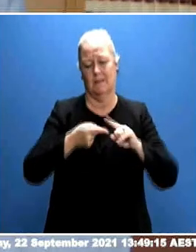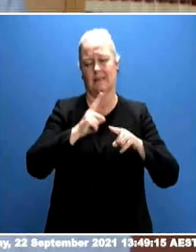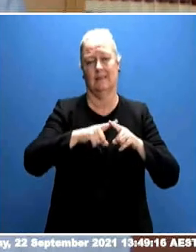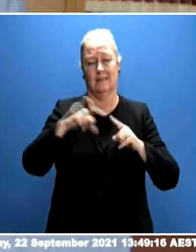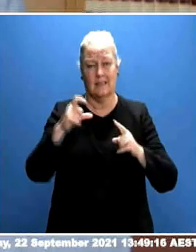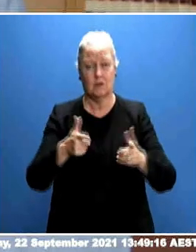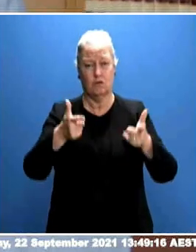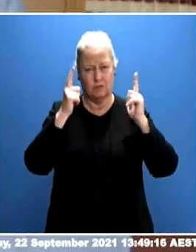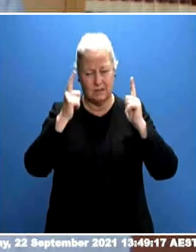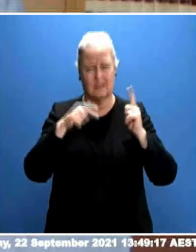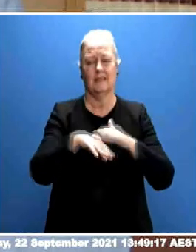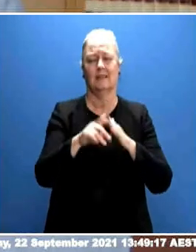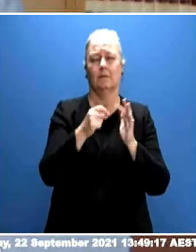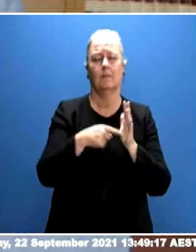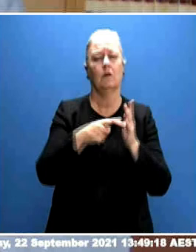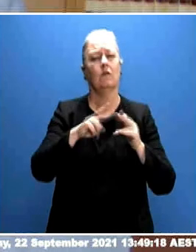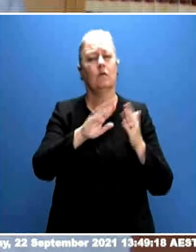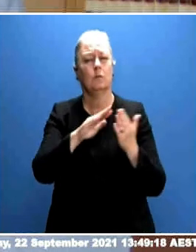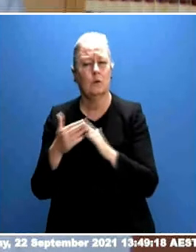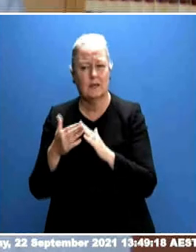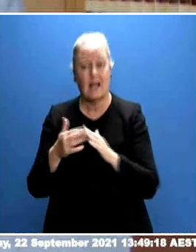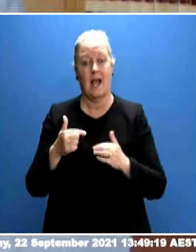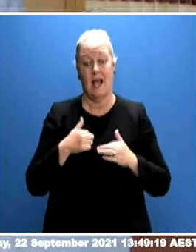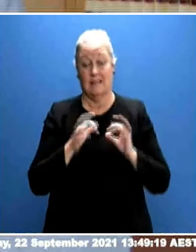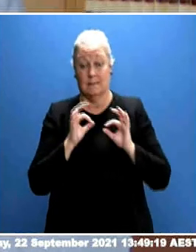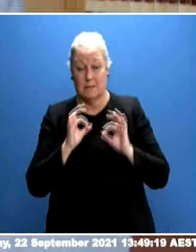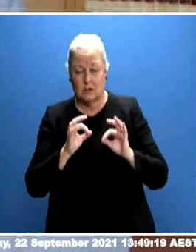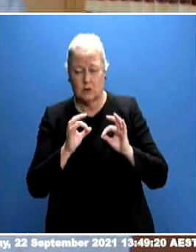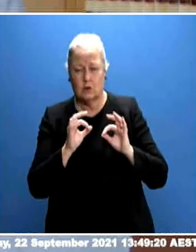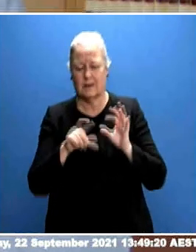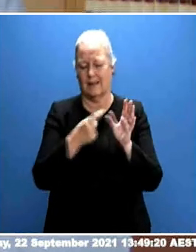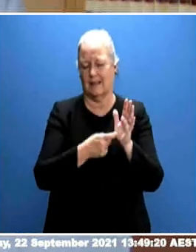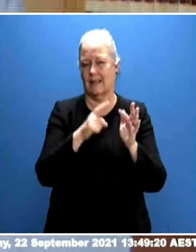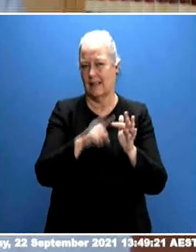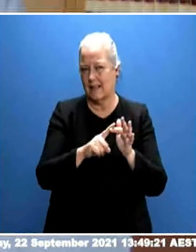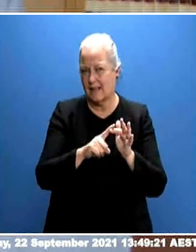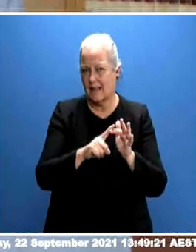My directorate is the specialised care and accommodation service area,